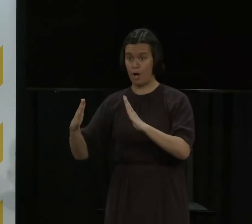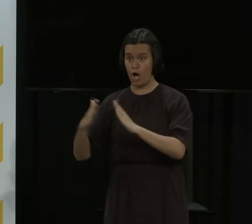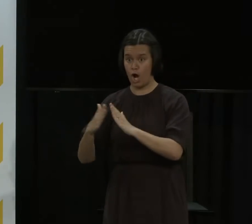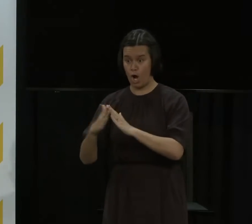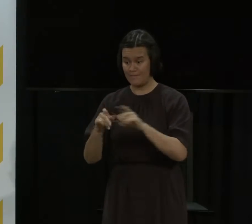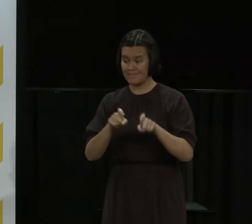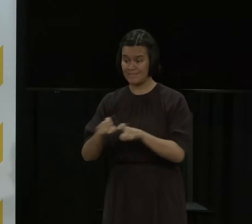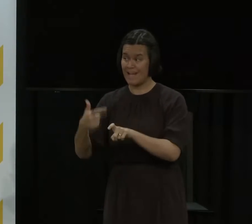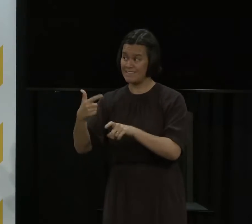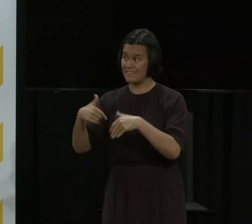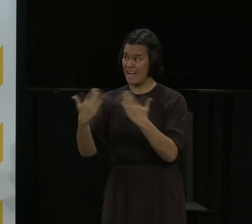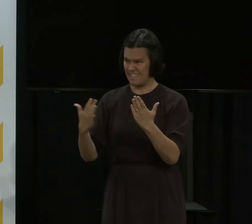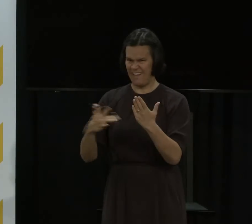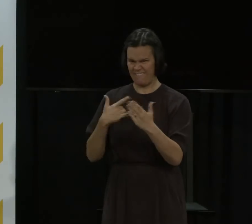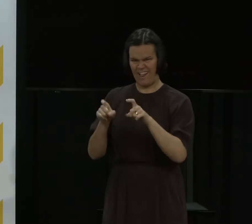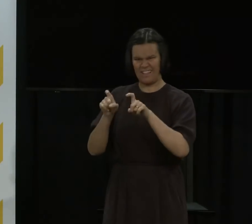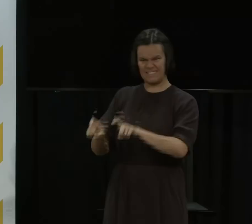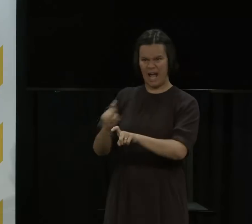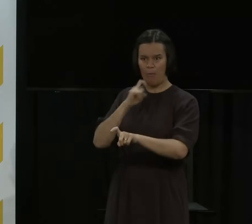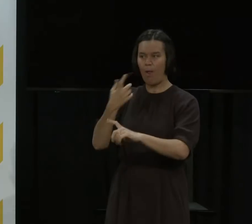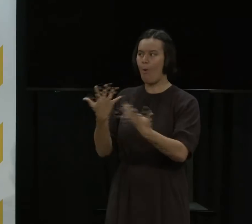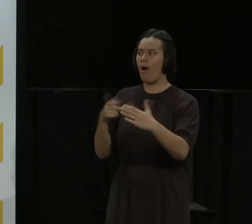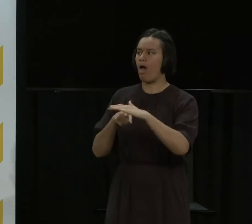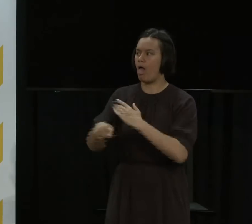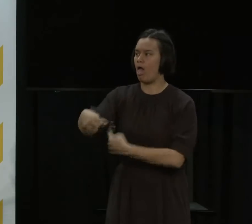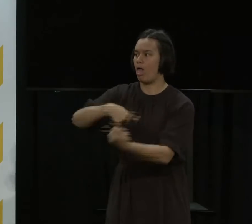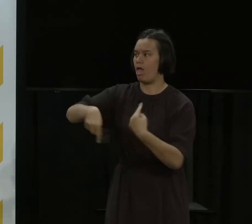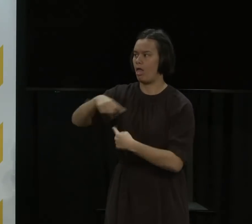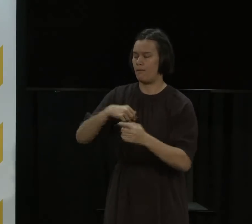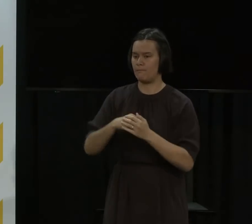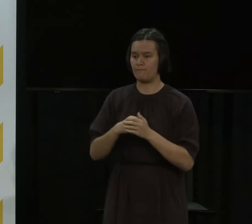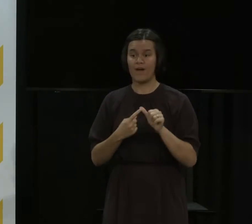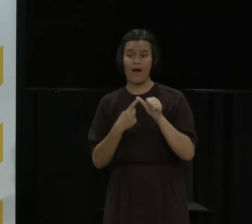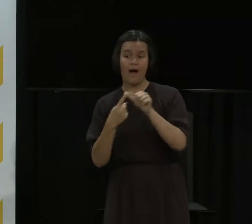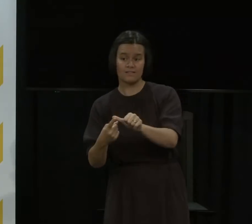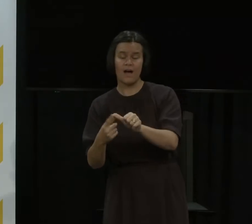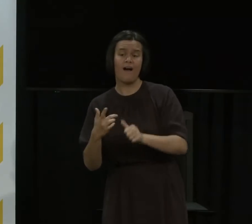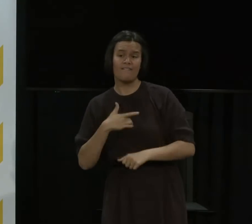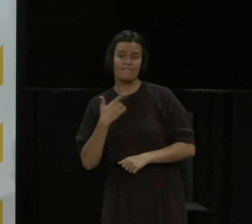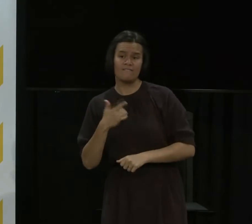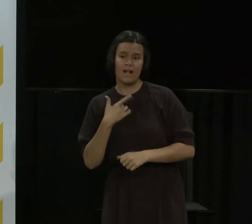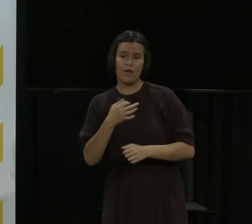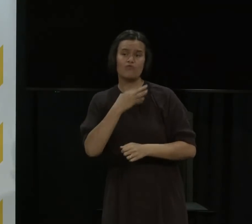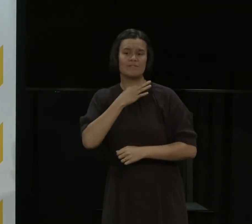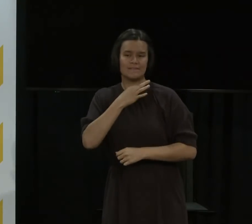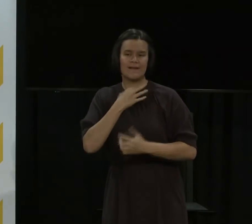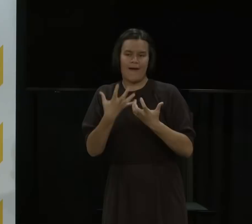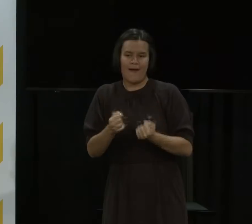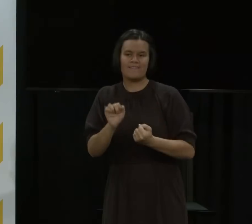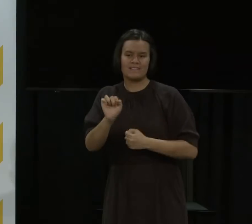stick to the seven days home isolation? One of the reasons we are stepping out the way we do is